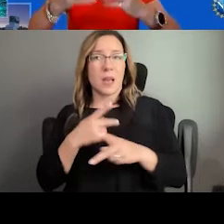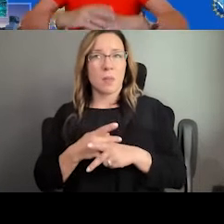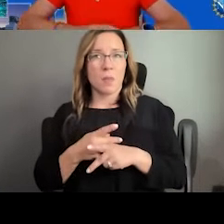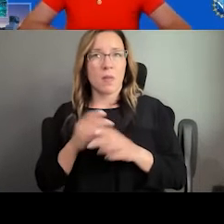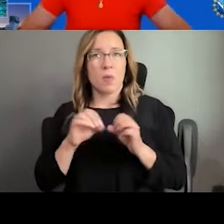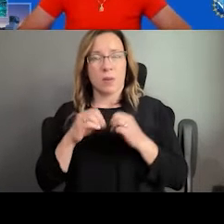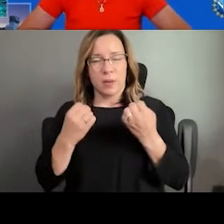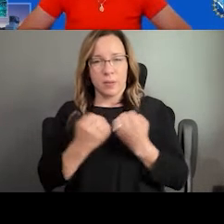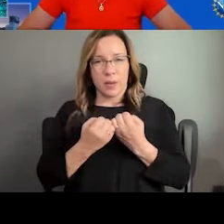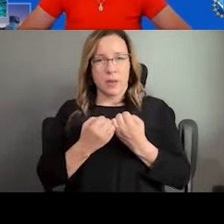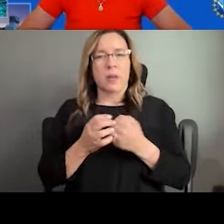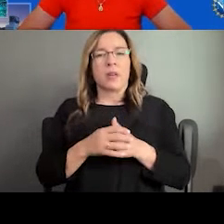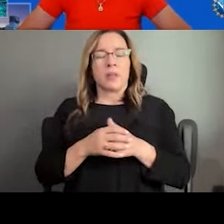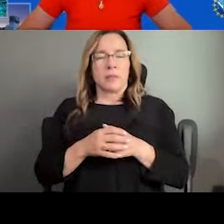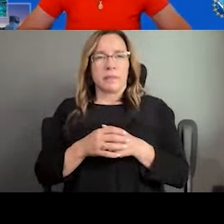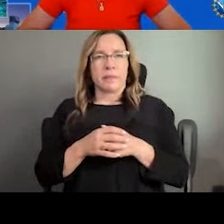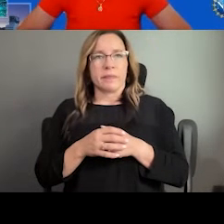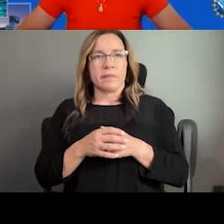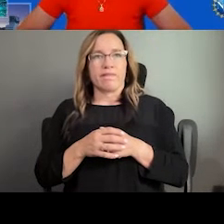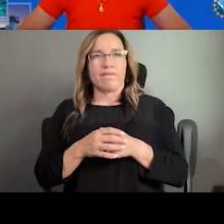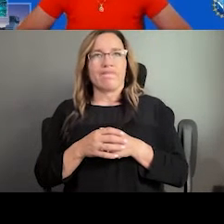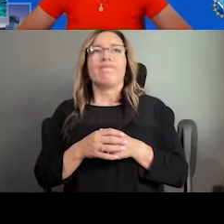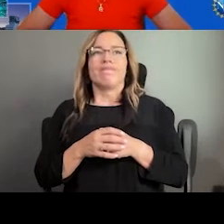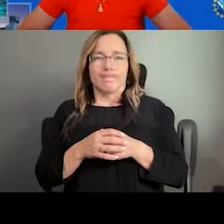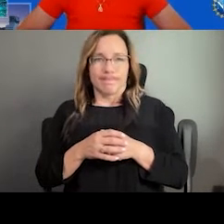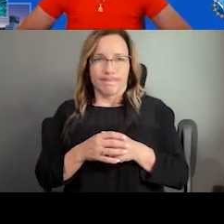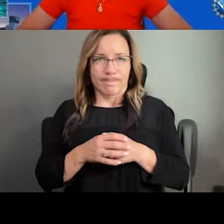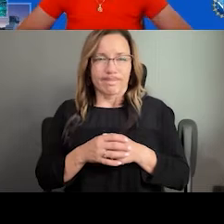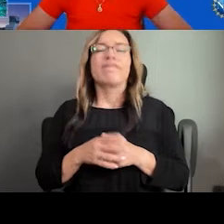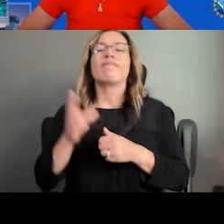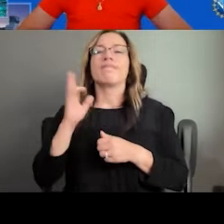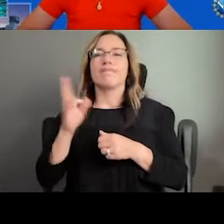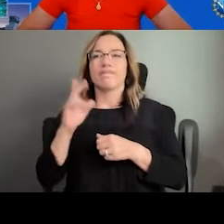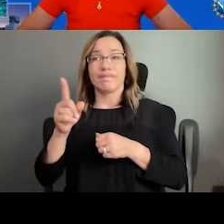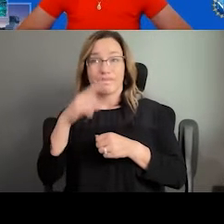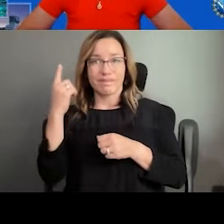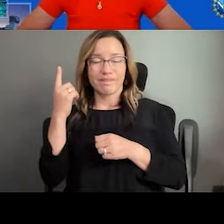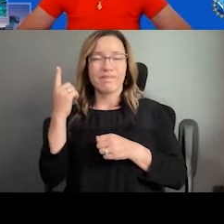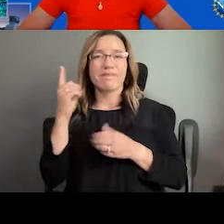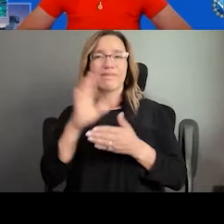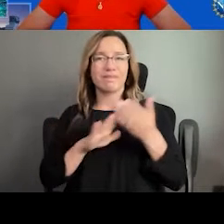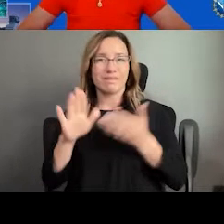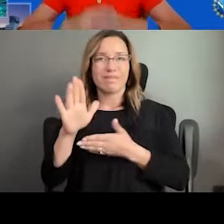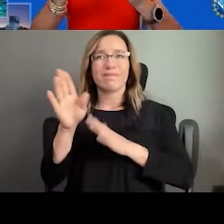Well, what are some examples of that? The Historically Black College and University Undergraduate Program,